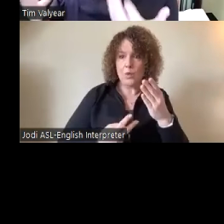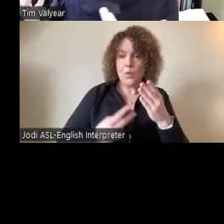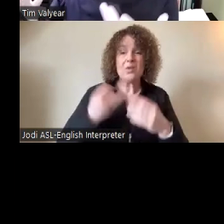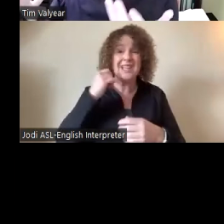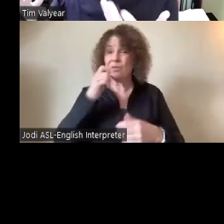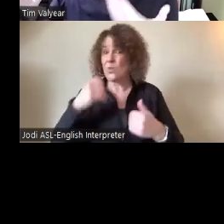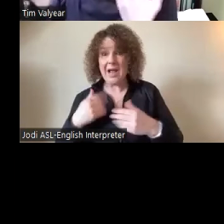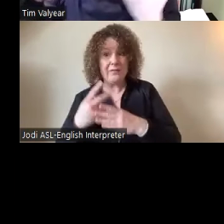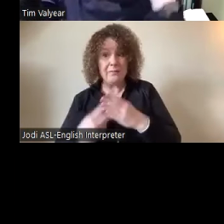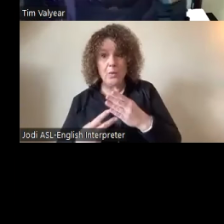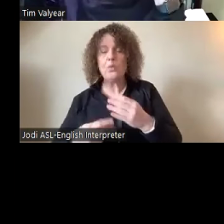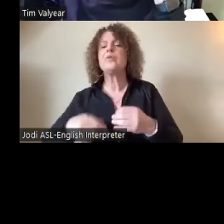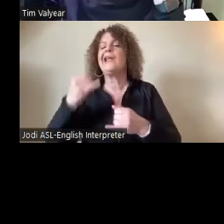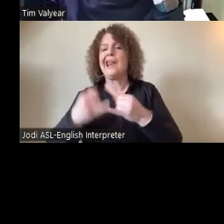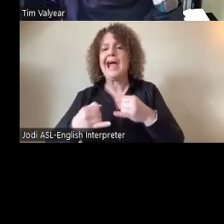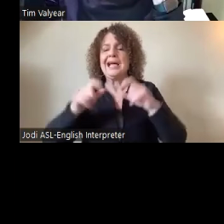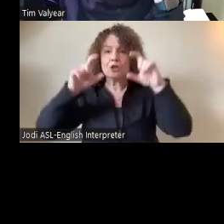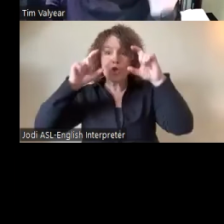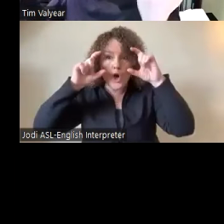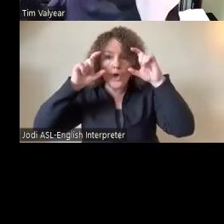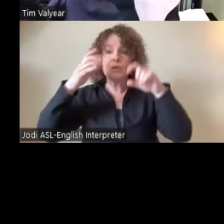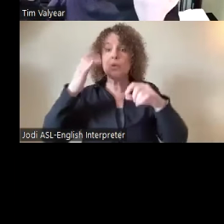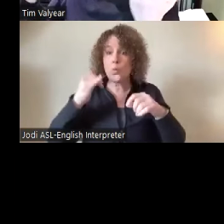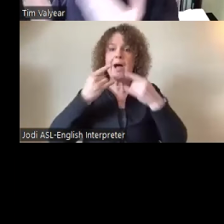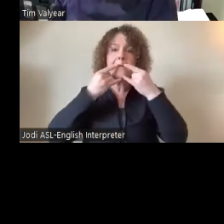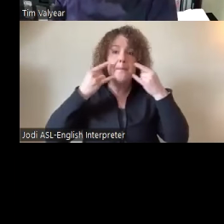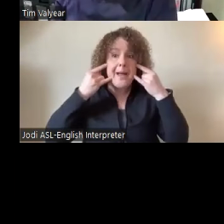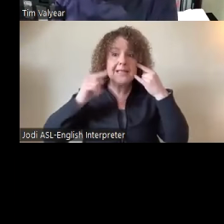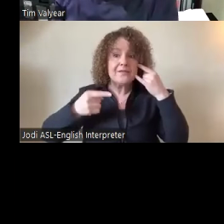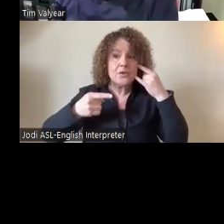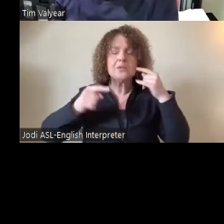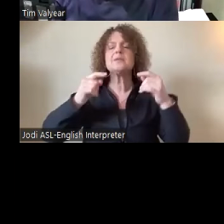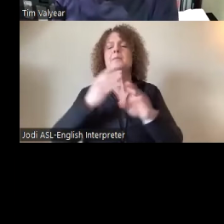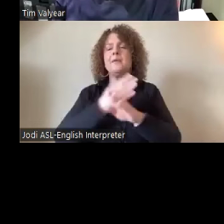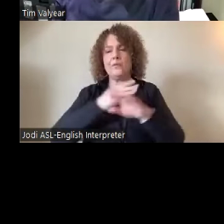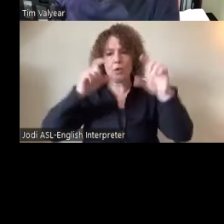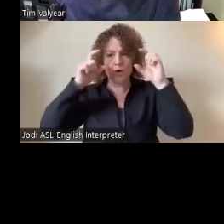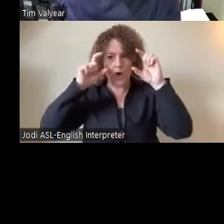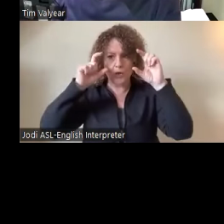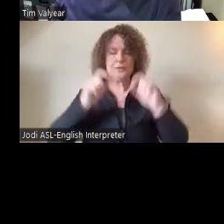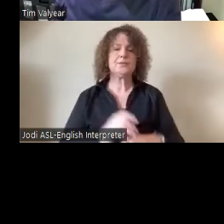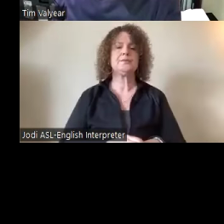woman put on a face shield with goggles. If you didn't have that combination, you would be putting the goggles